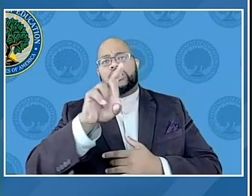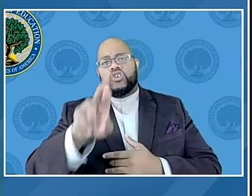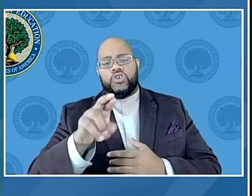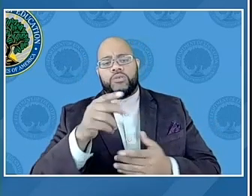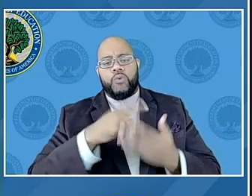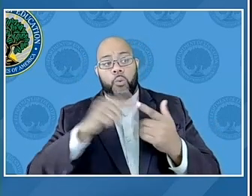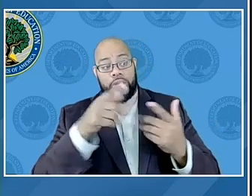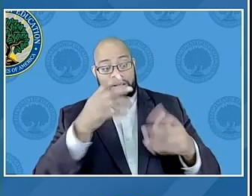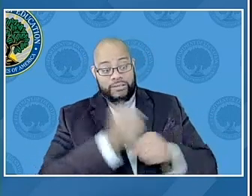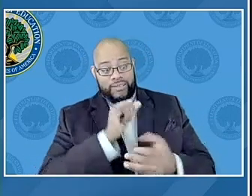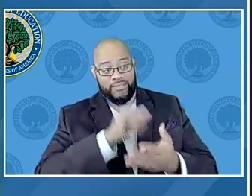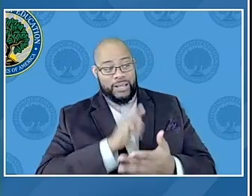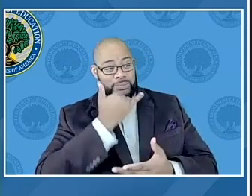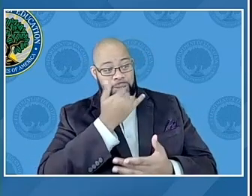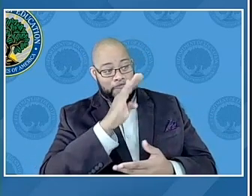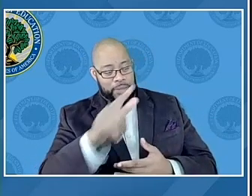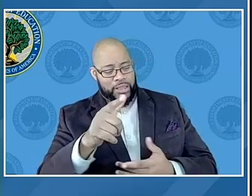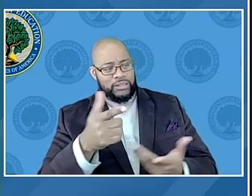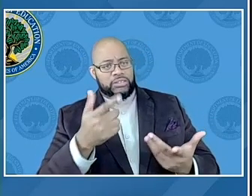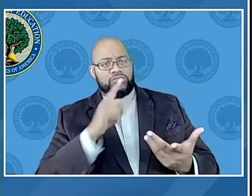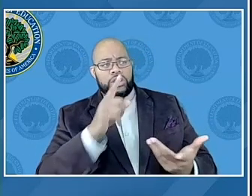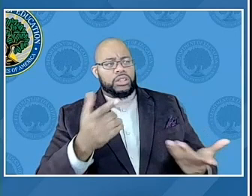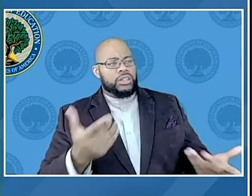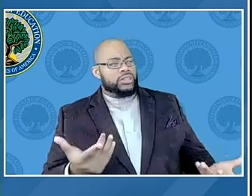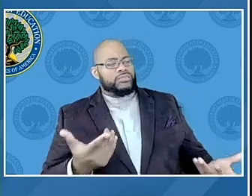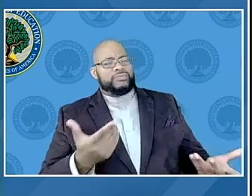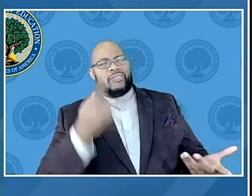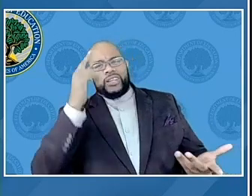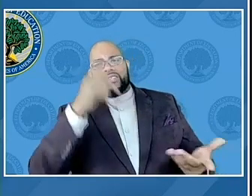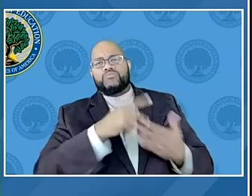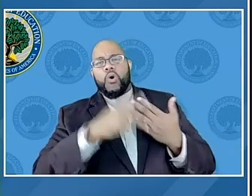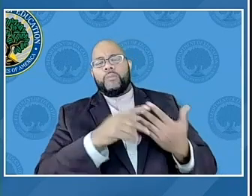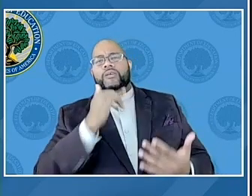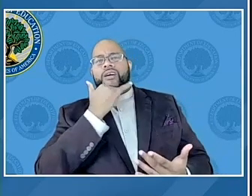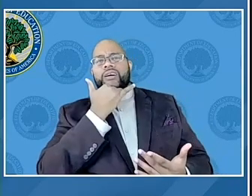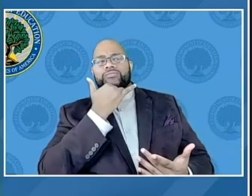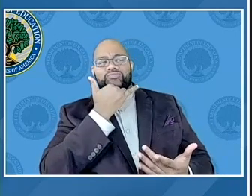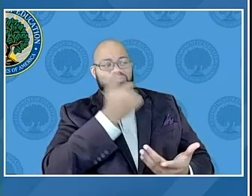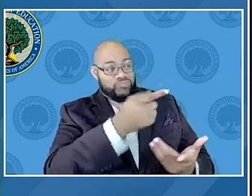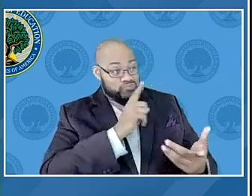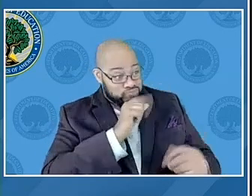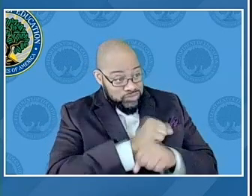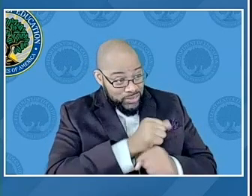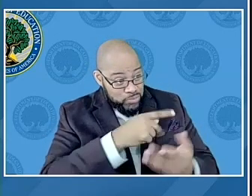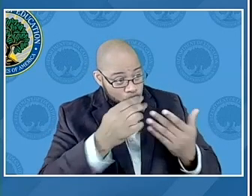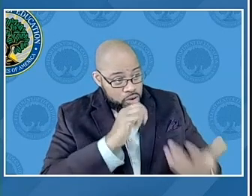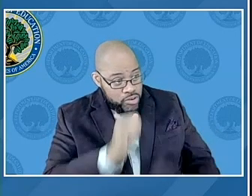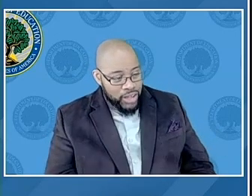incorrect bill, it tests their faith that these programs are actually real. In addition, borrowers who are eligible